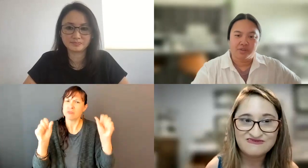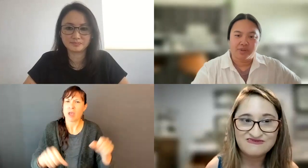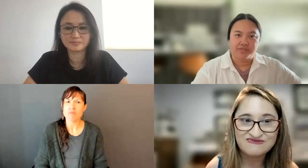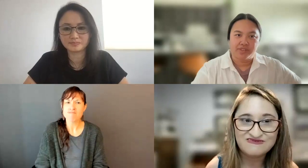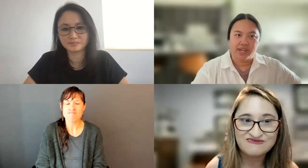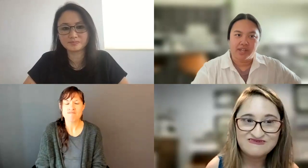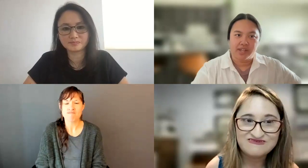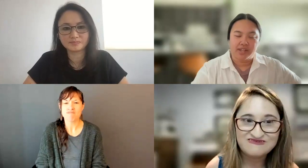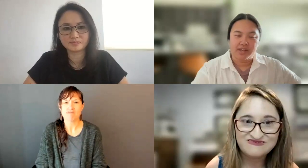Thank you so much for that.